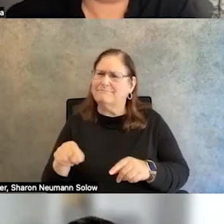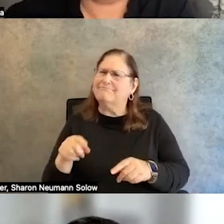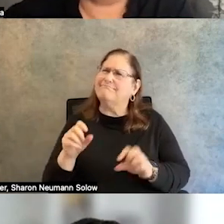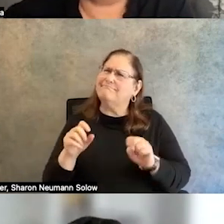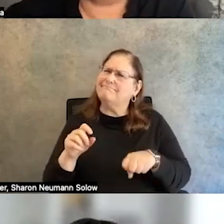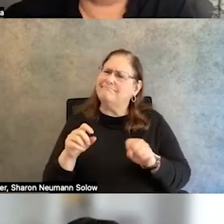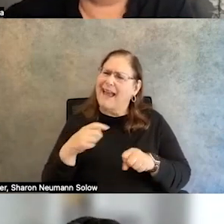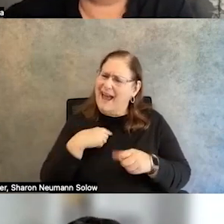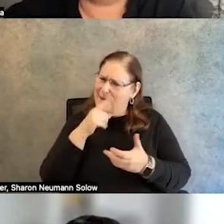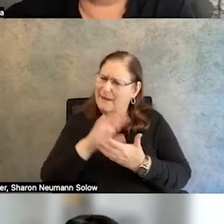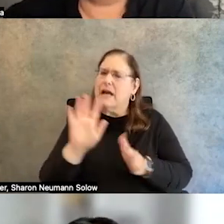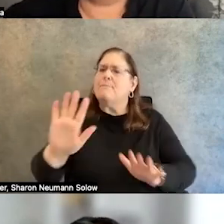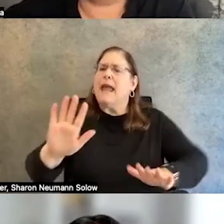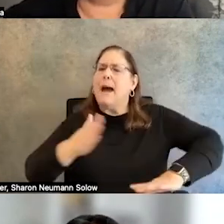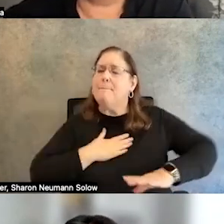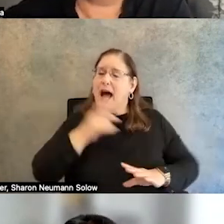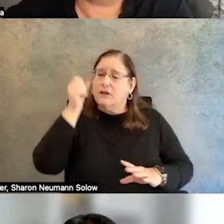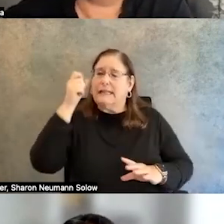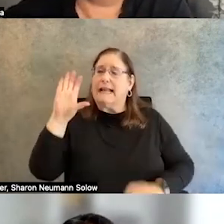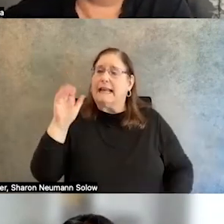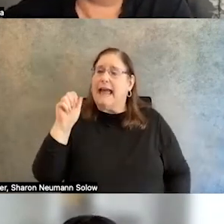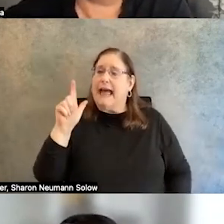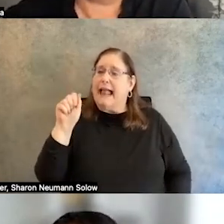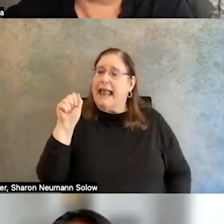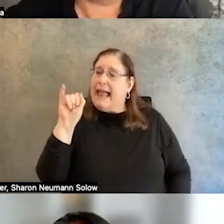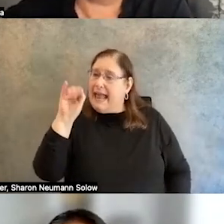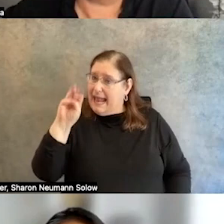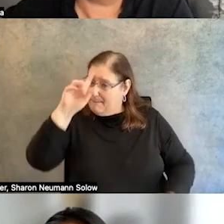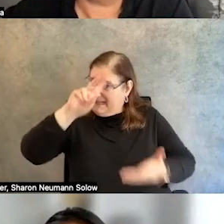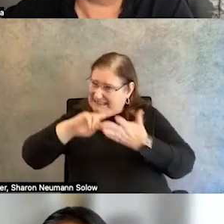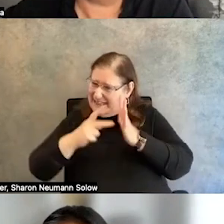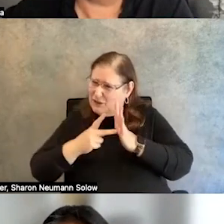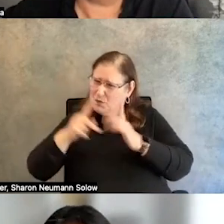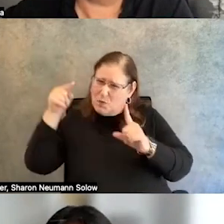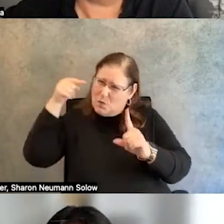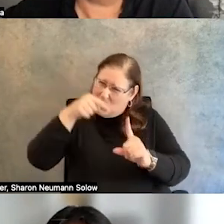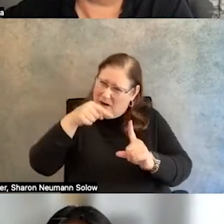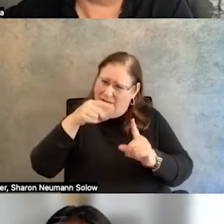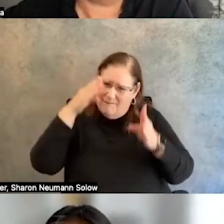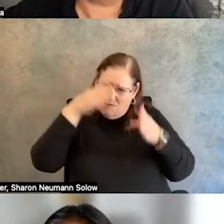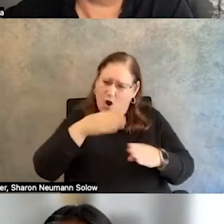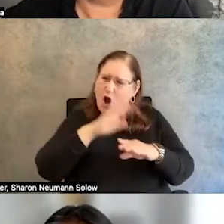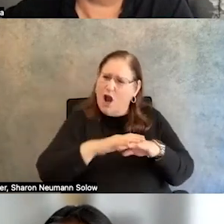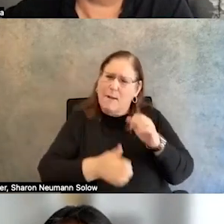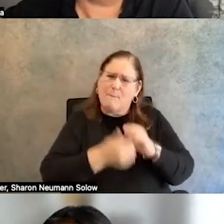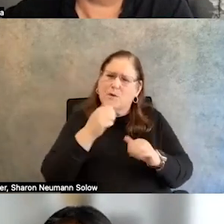my understanding is that CalAIM is intended to reach the most complex and vulnerable individuals,